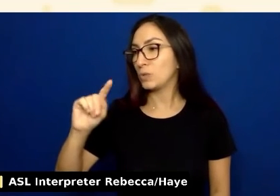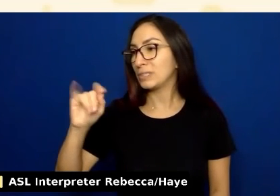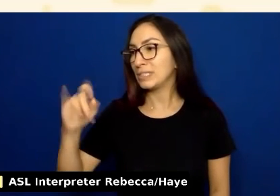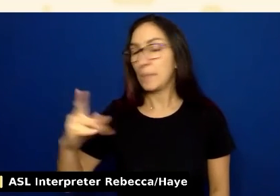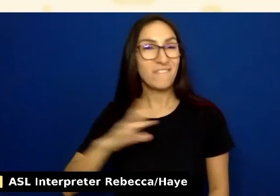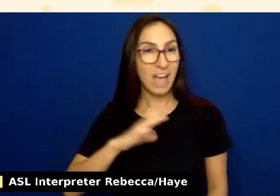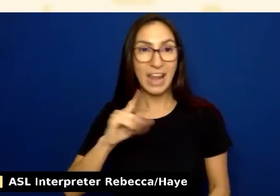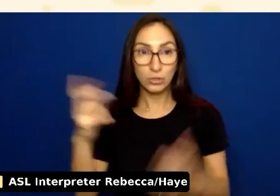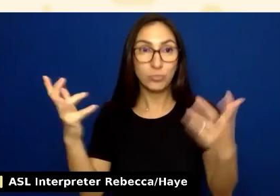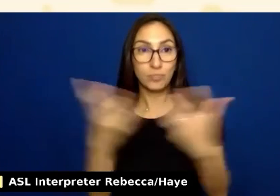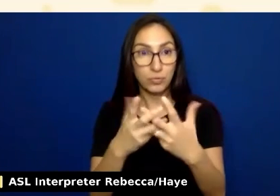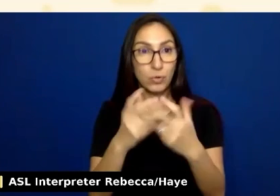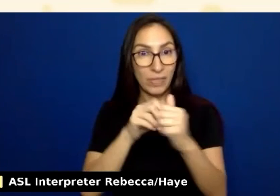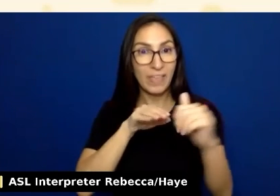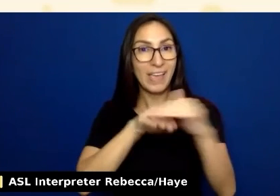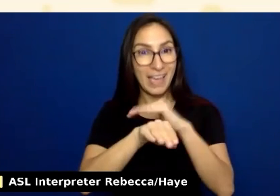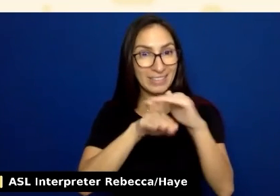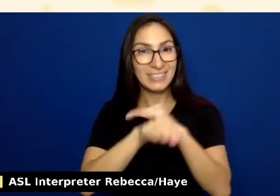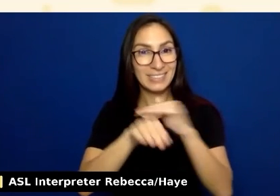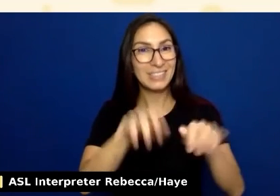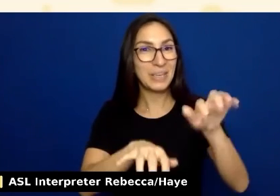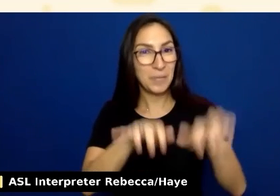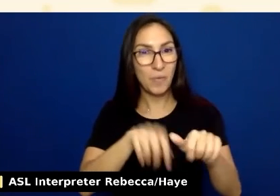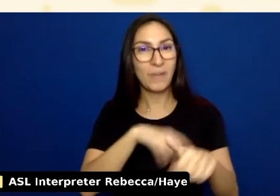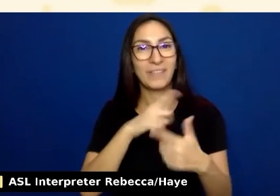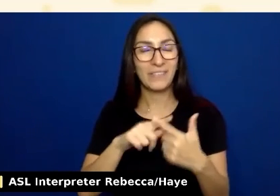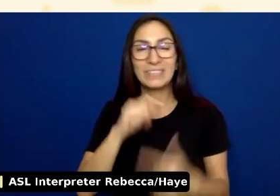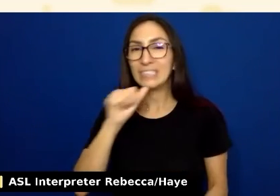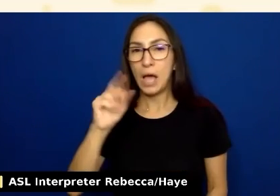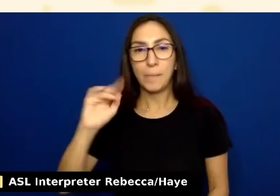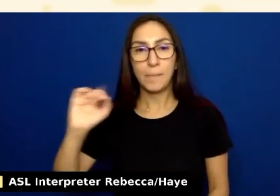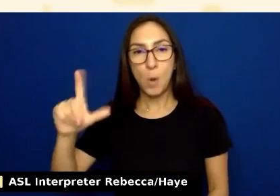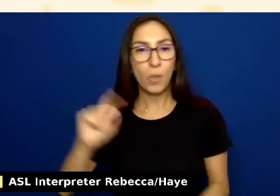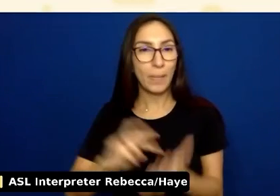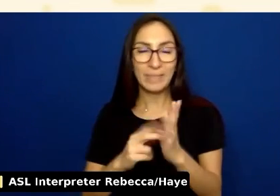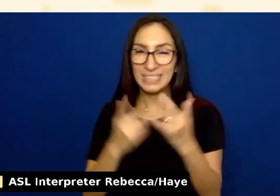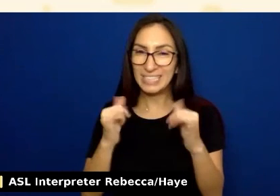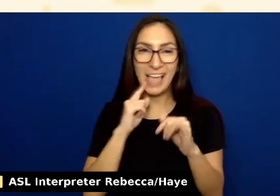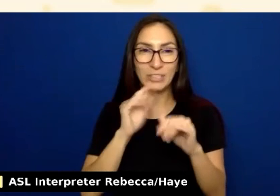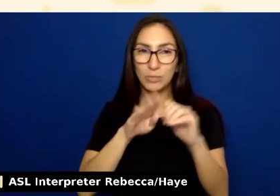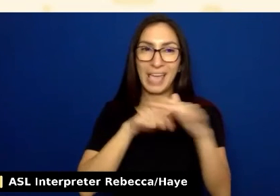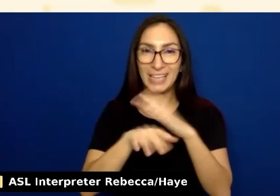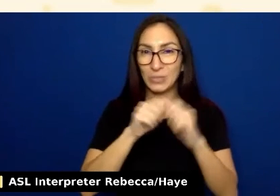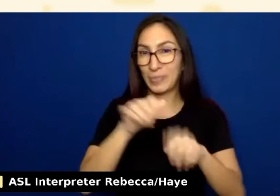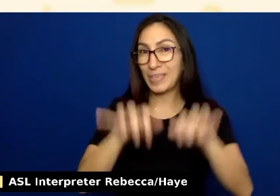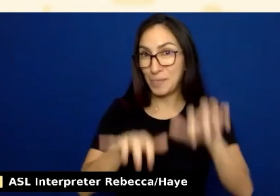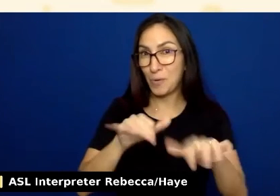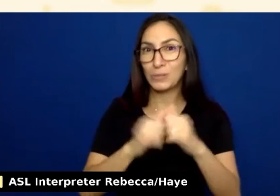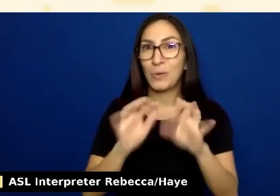If it is a non-modal, again, it needs to work with a keyboard. The decision would largely depend on the design.